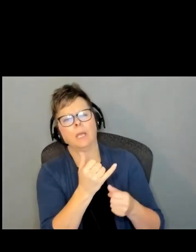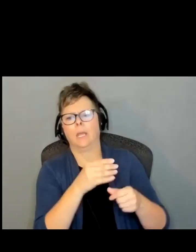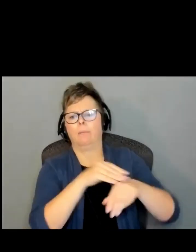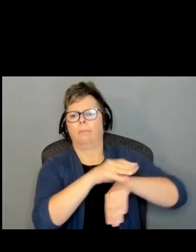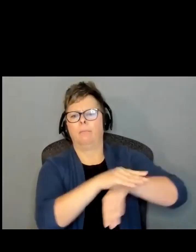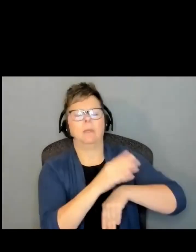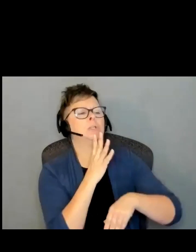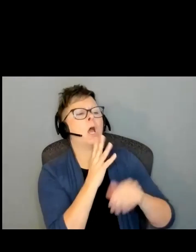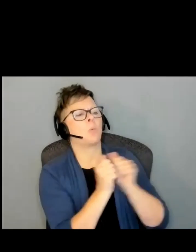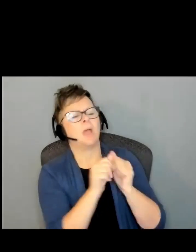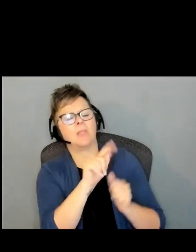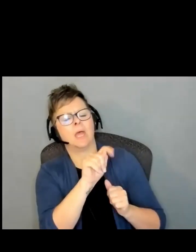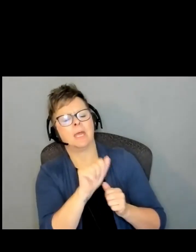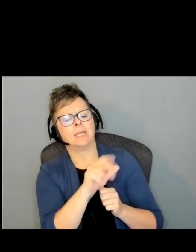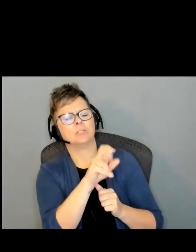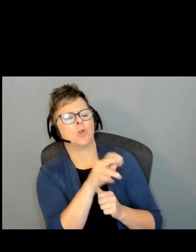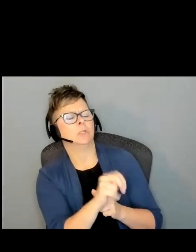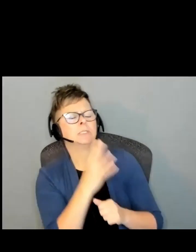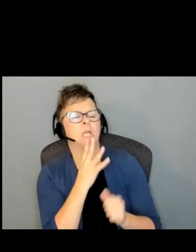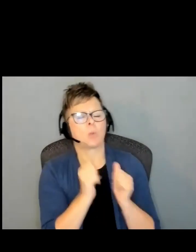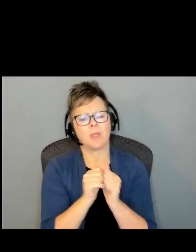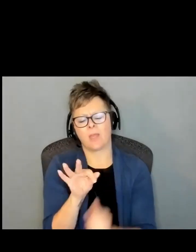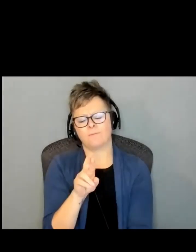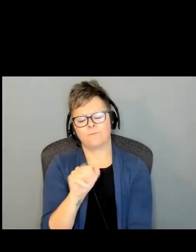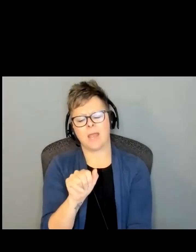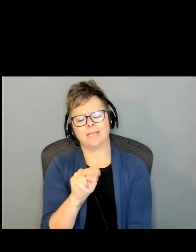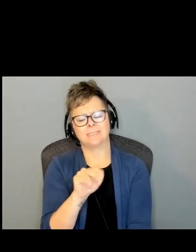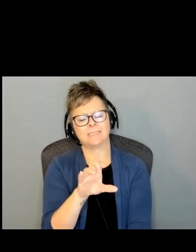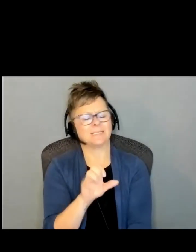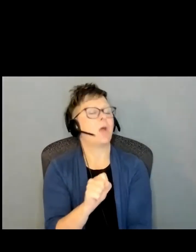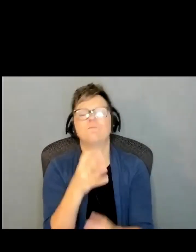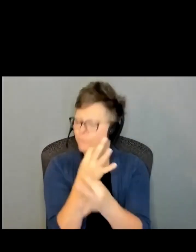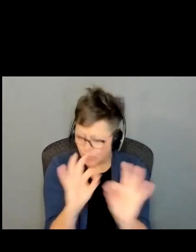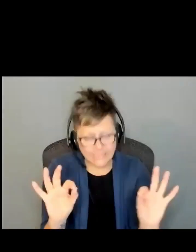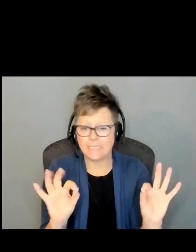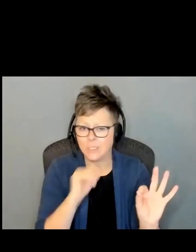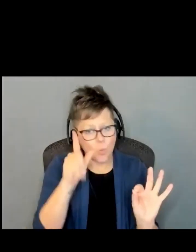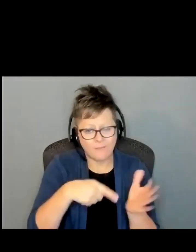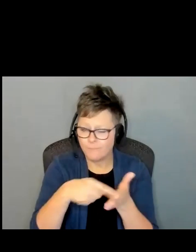talk to Francis. It is free. So, here is the beauty of what you have in our communities.